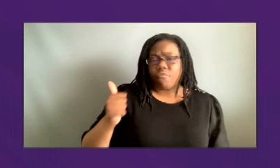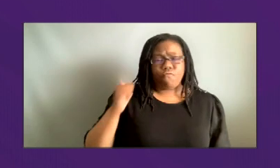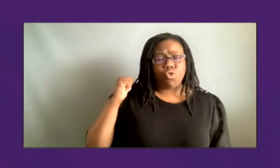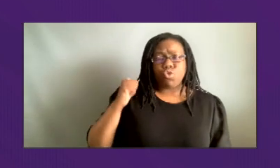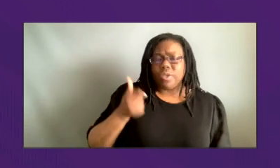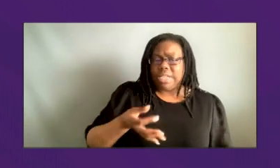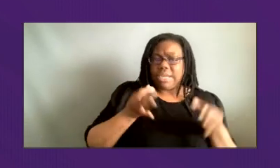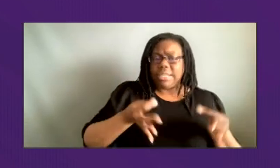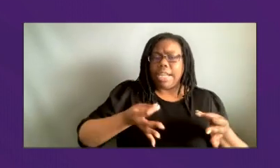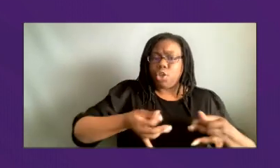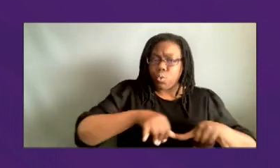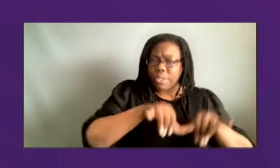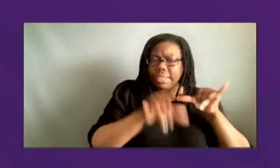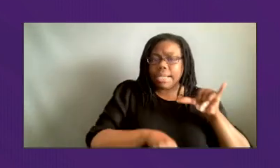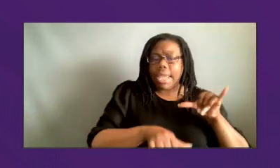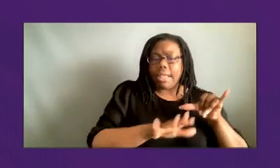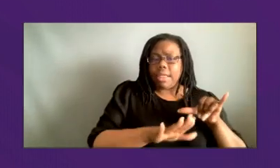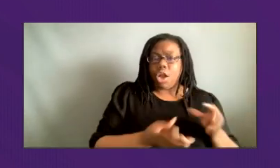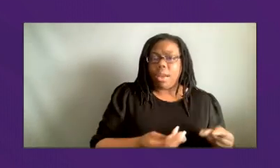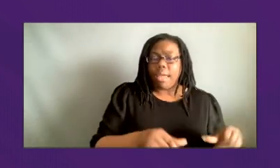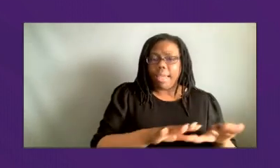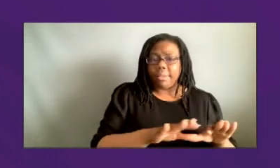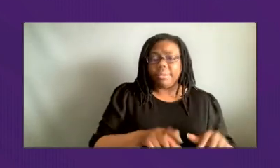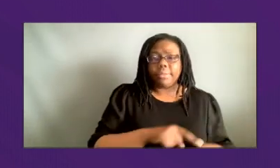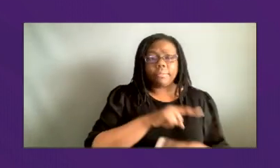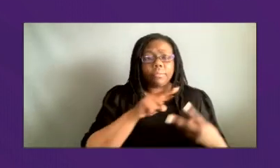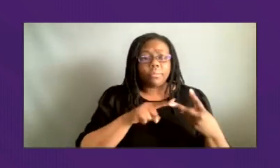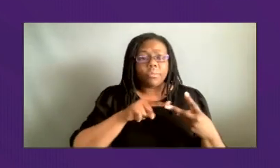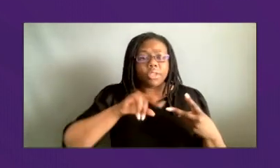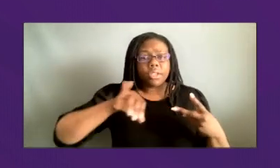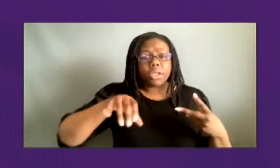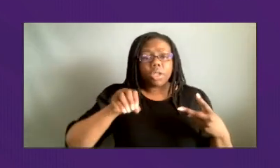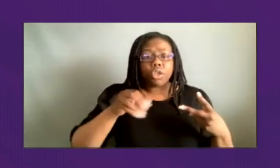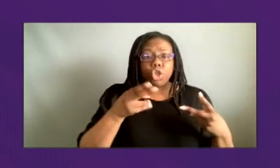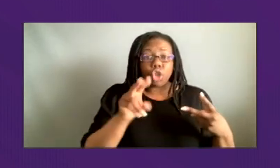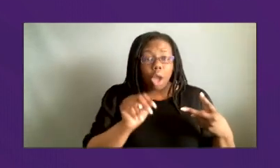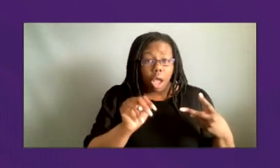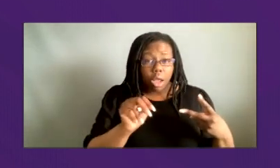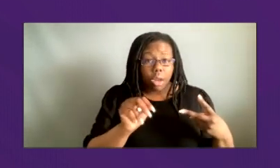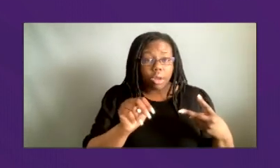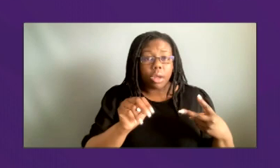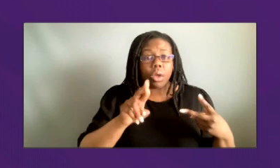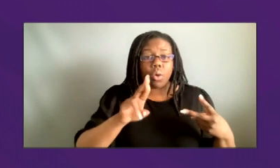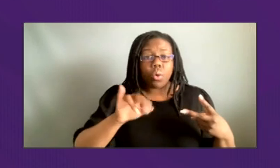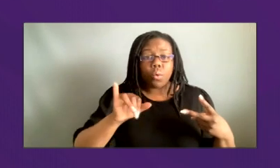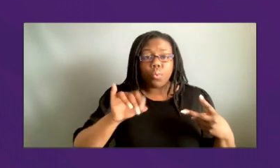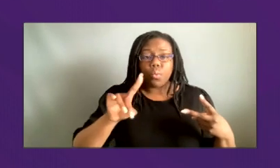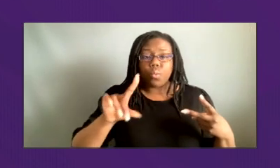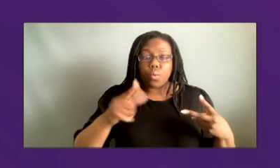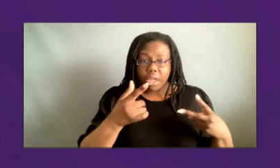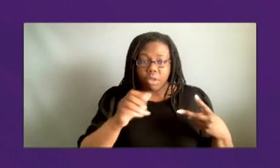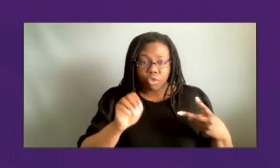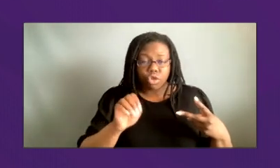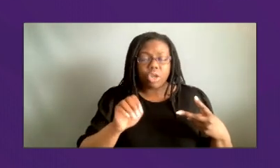a member of the Cherokee Nation, decided to take the money and move by choice. Next,